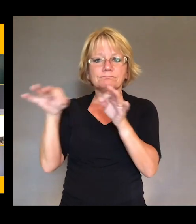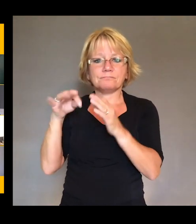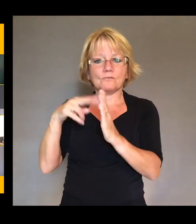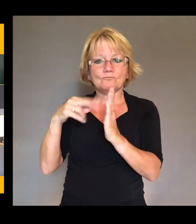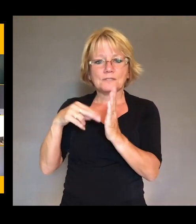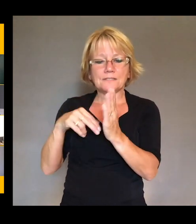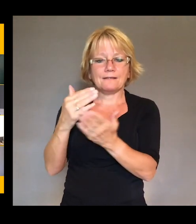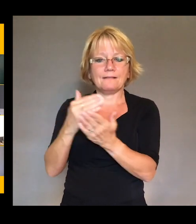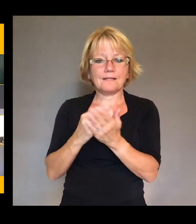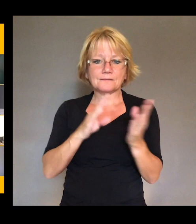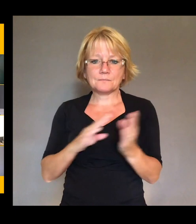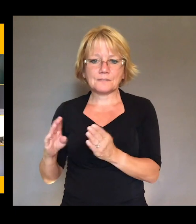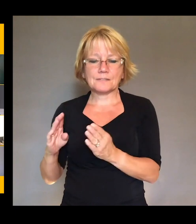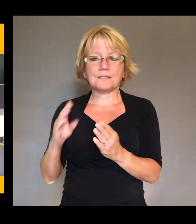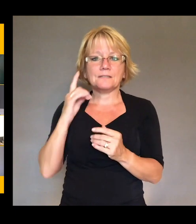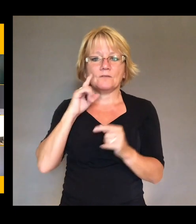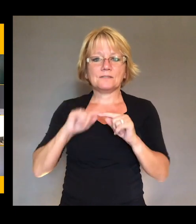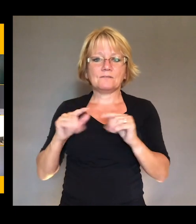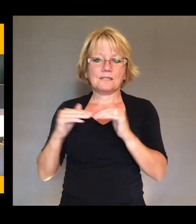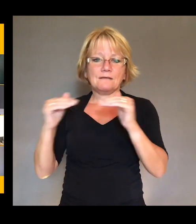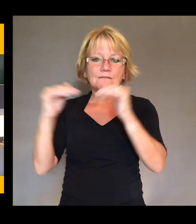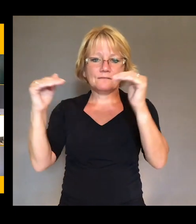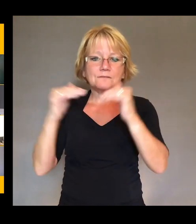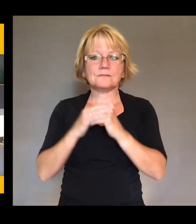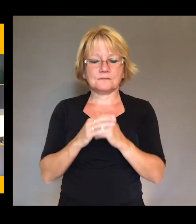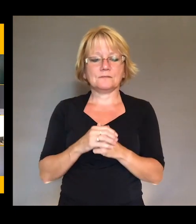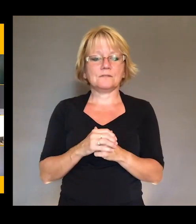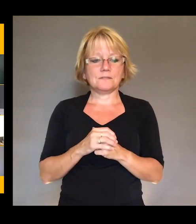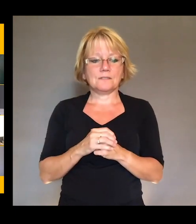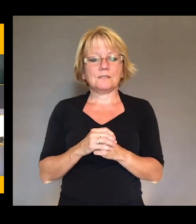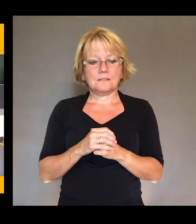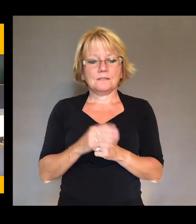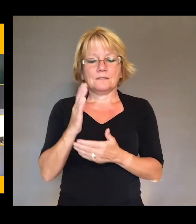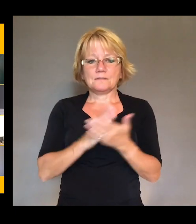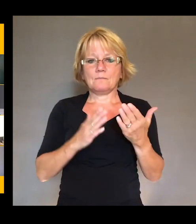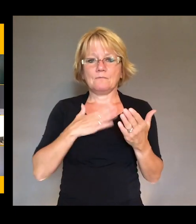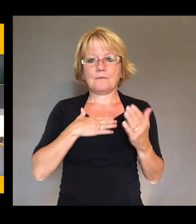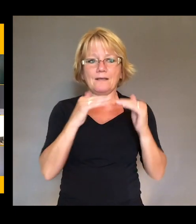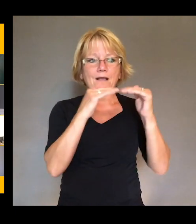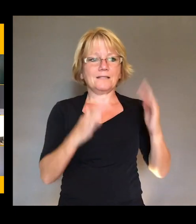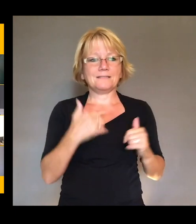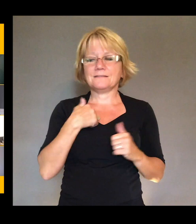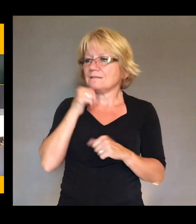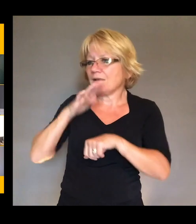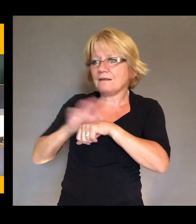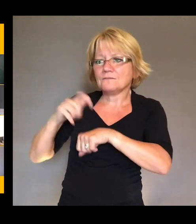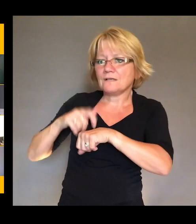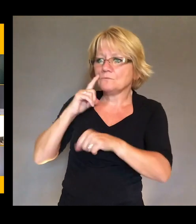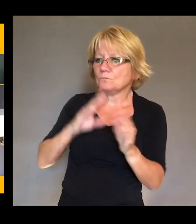for different grade levels, lesson plans, activities to try to take some of the work of it. I've had colleagues say, I don't have time to plan this.